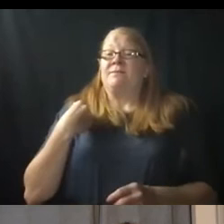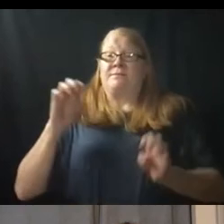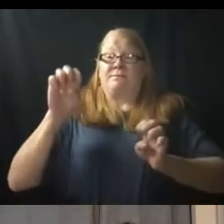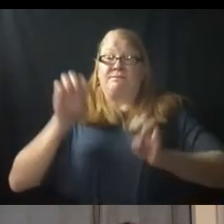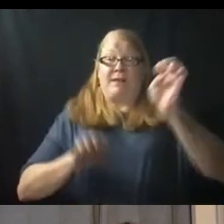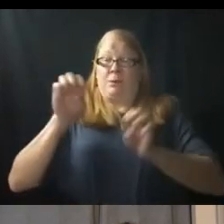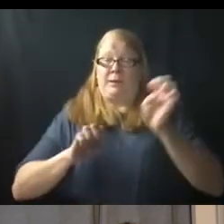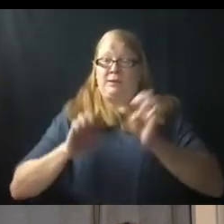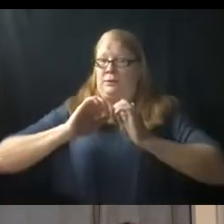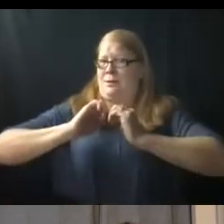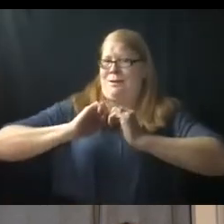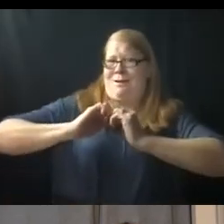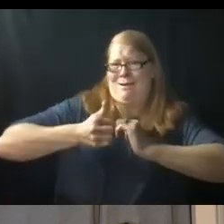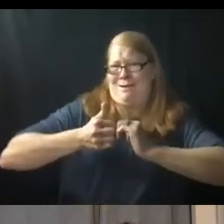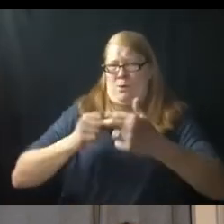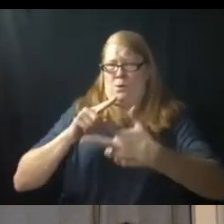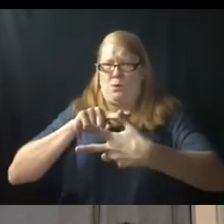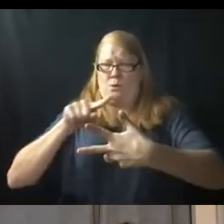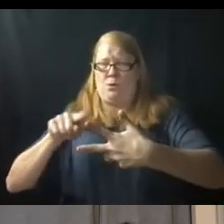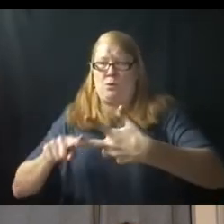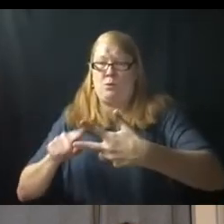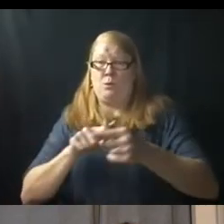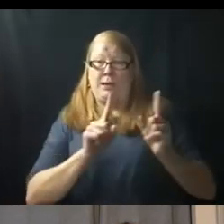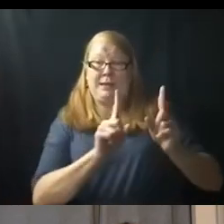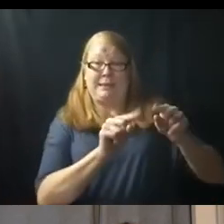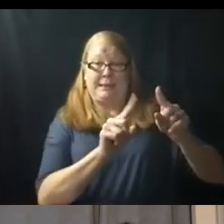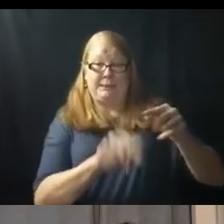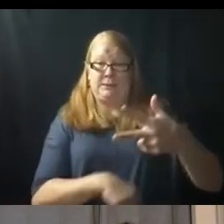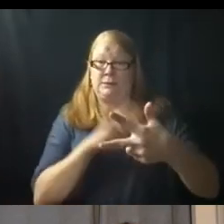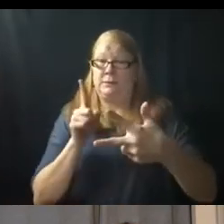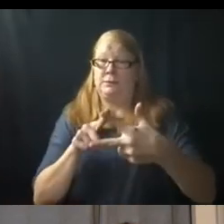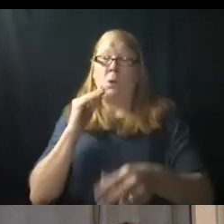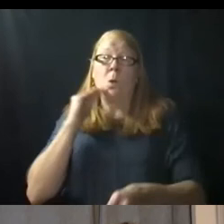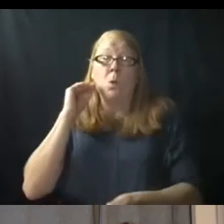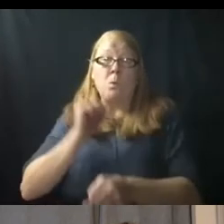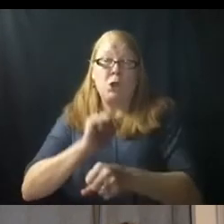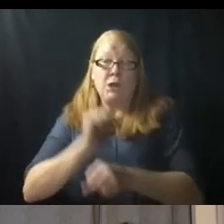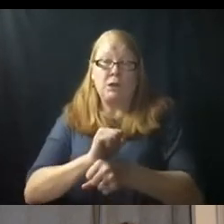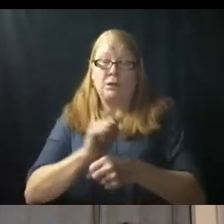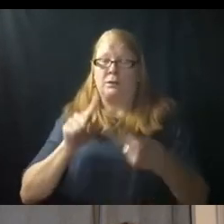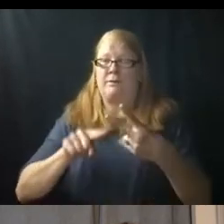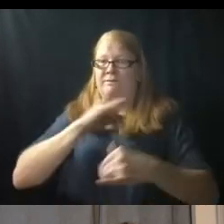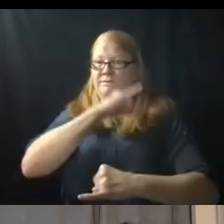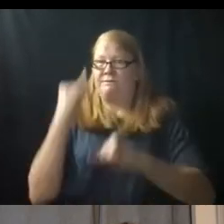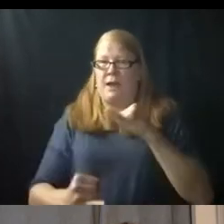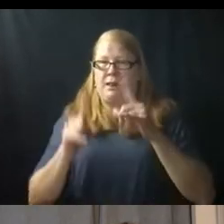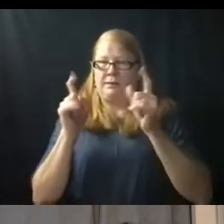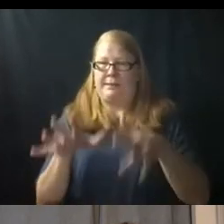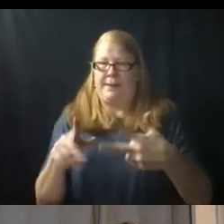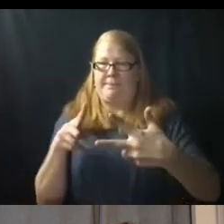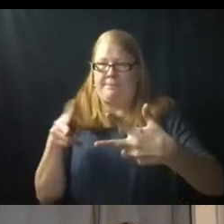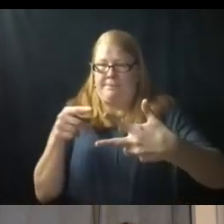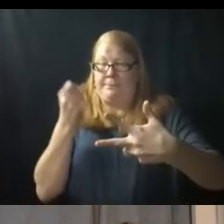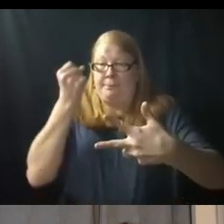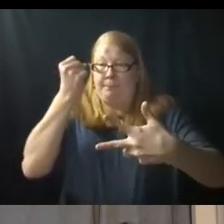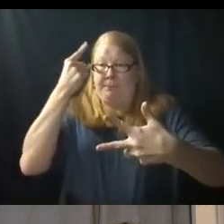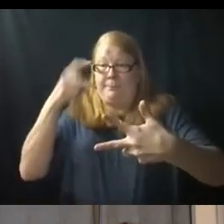For evaluations, we had three components: attendance, homework, and the final exam.